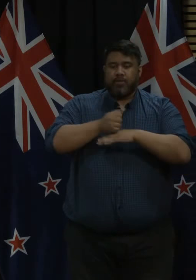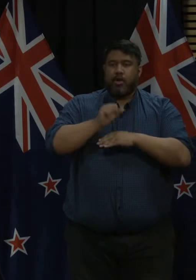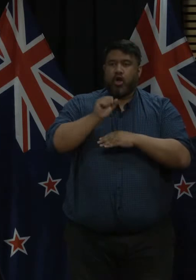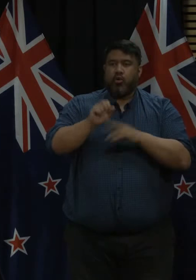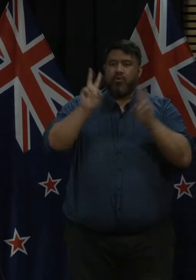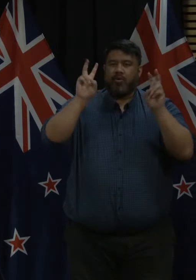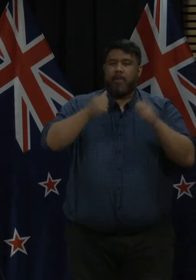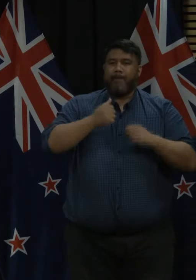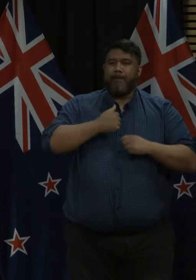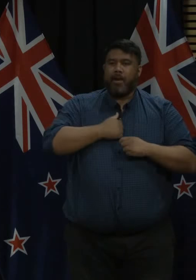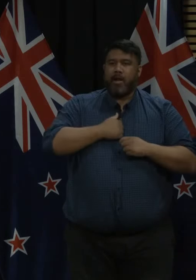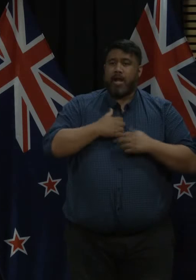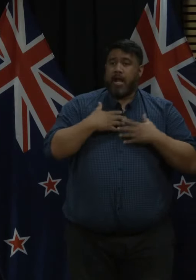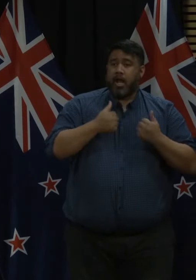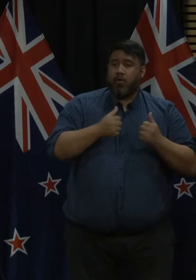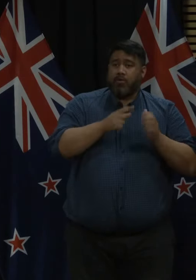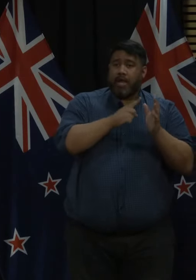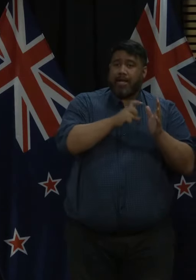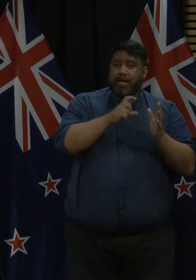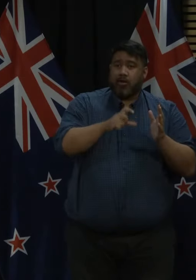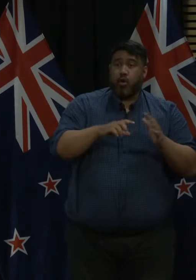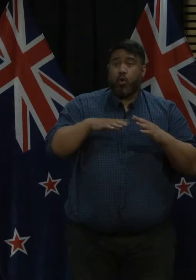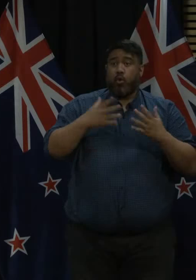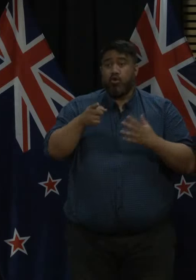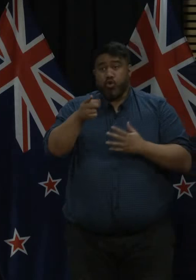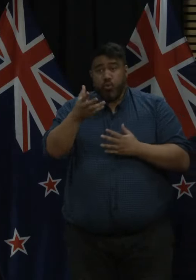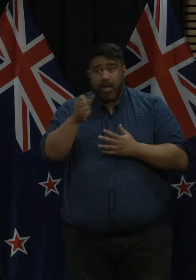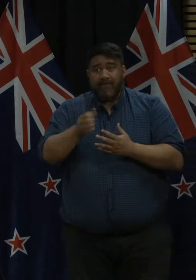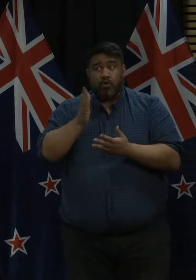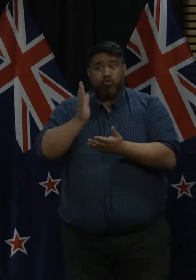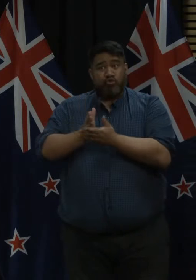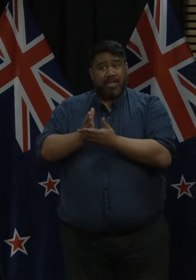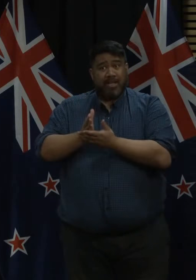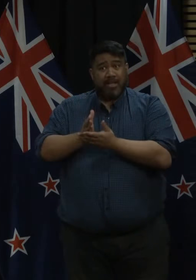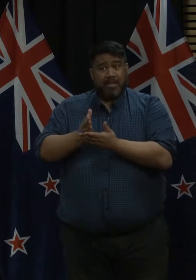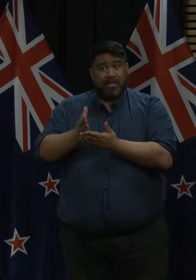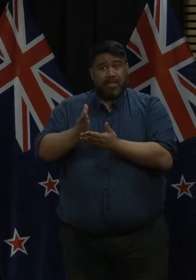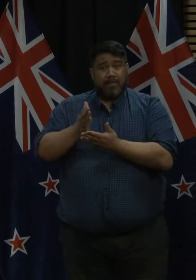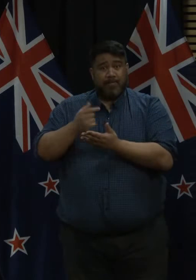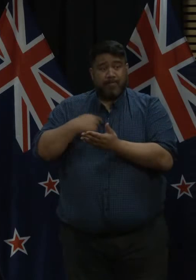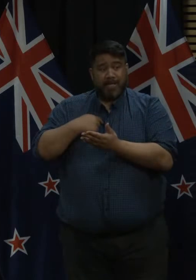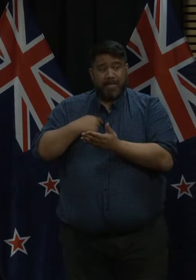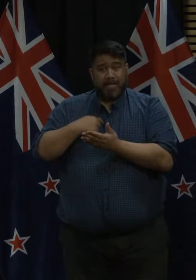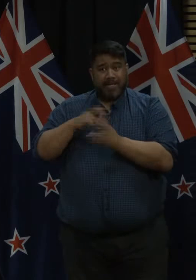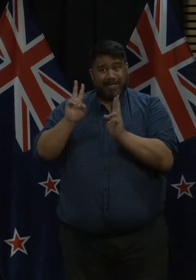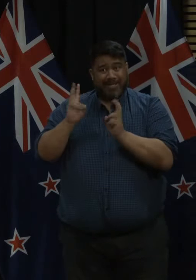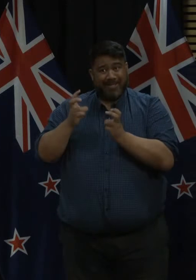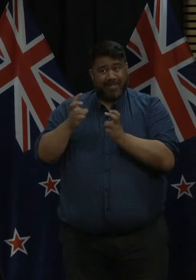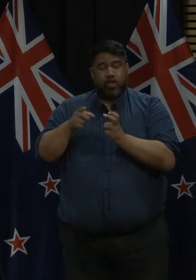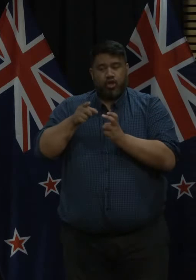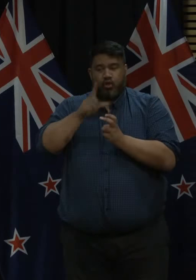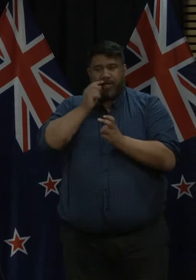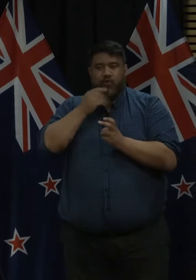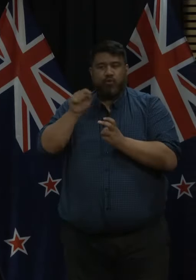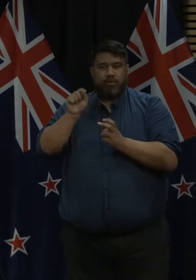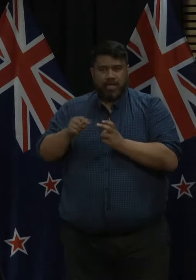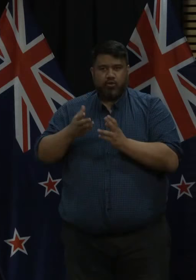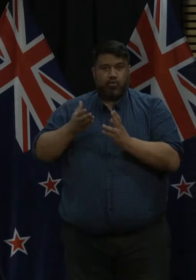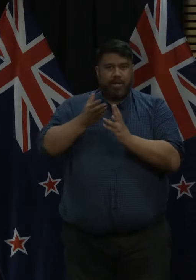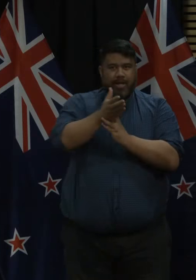you will need my health accoun.